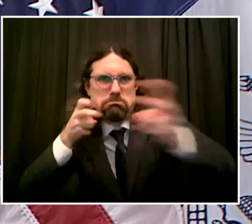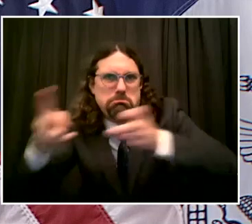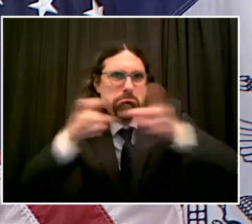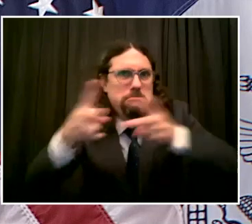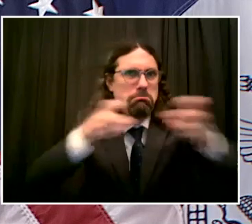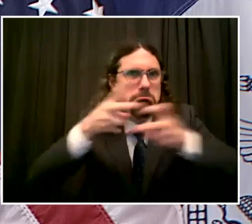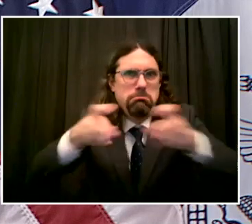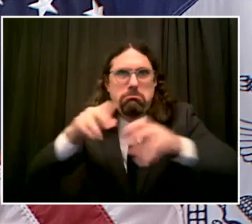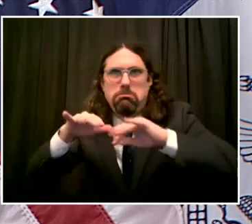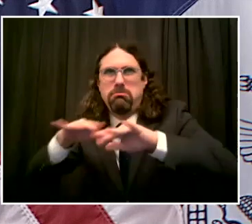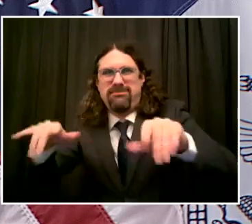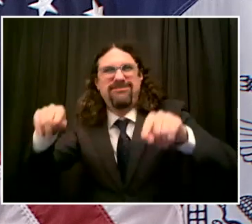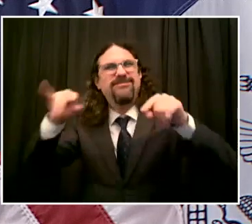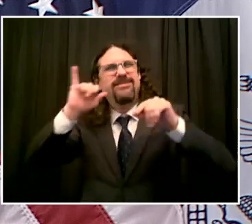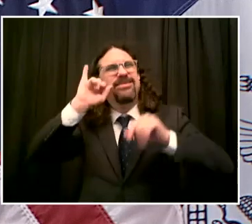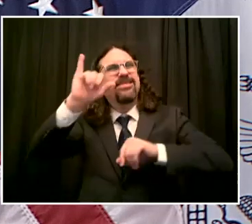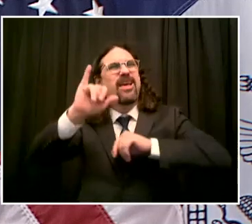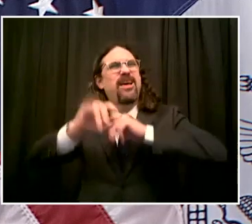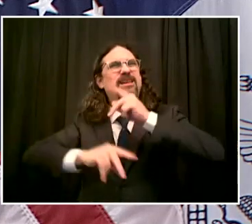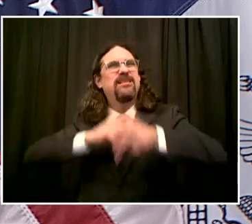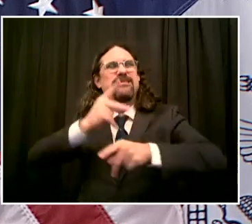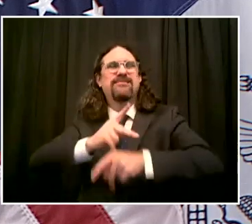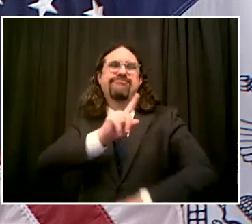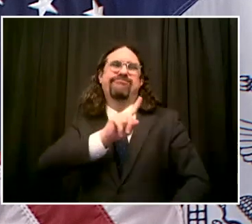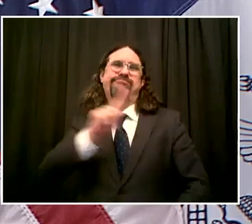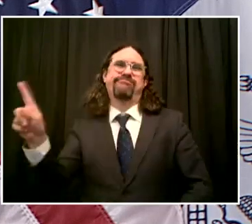IT DOESN'T SPEAK FOR US AND